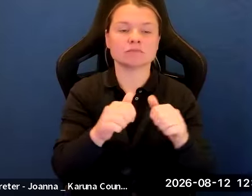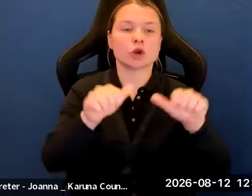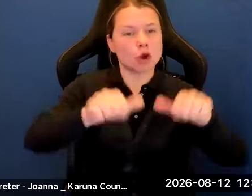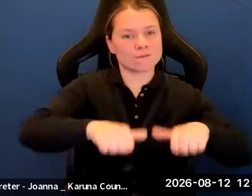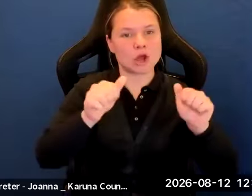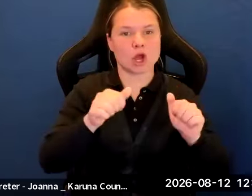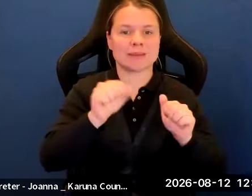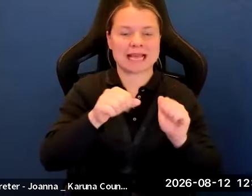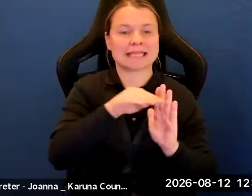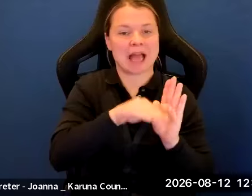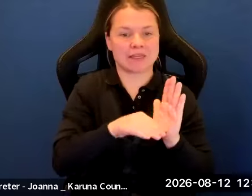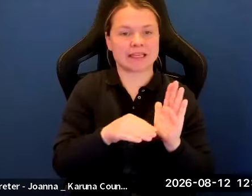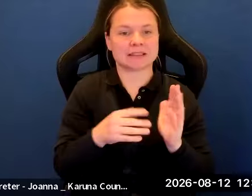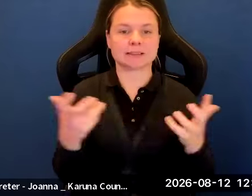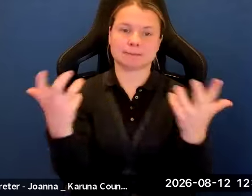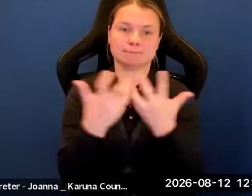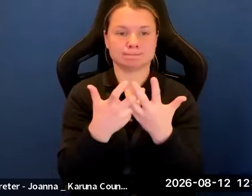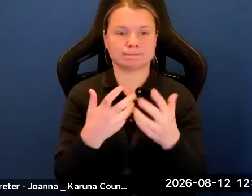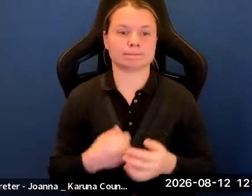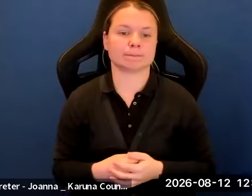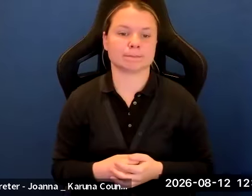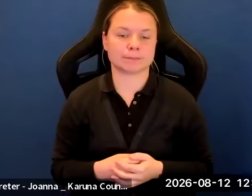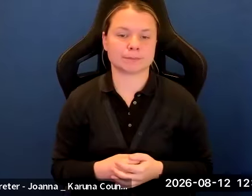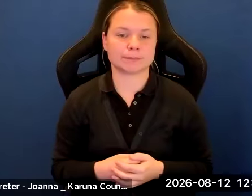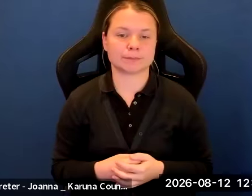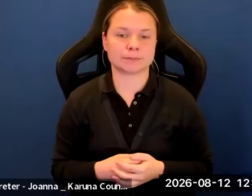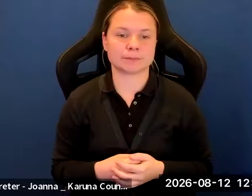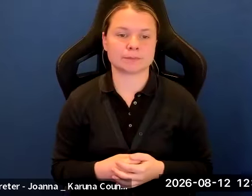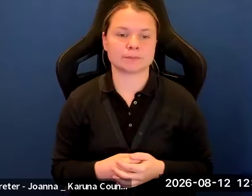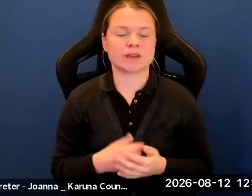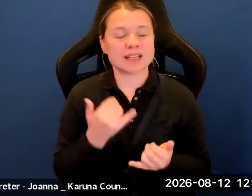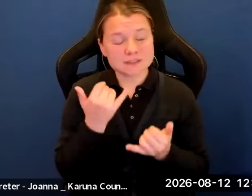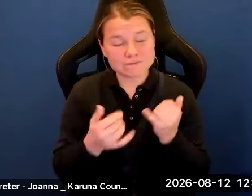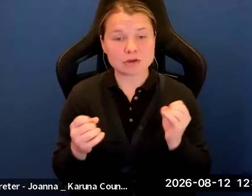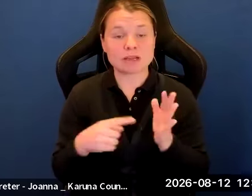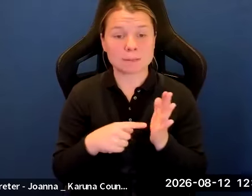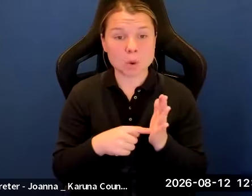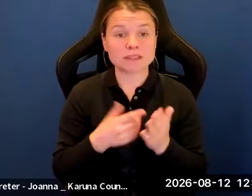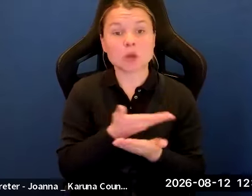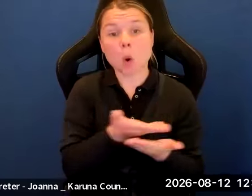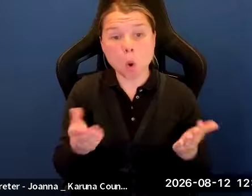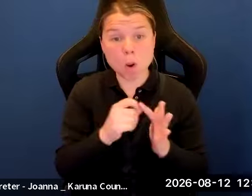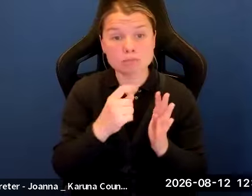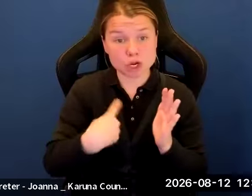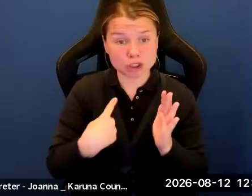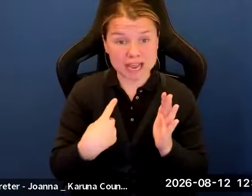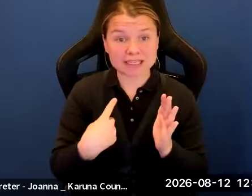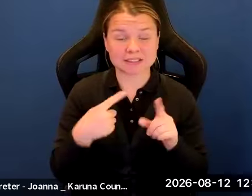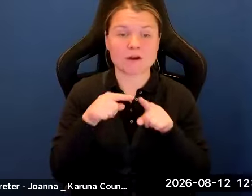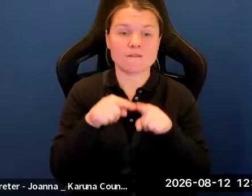exception from their institution's ethics body or a partner institution that provides that oversight. And